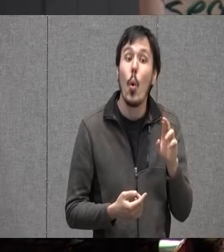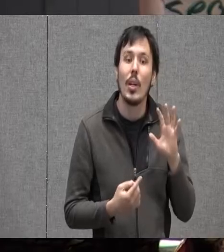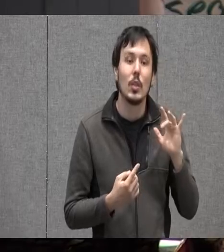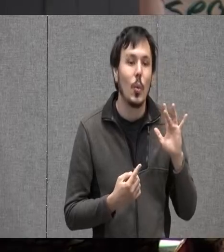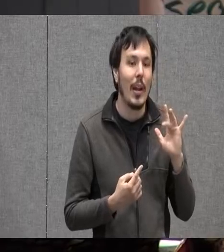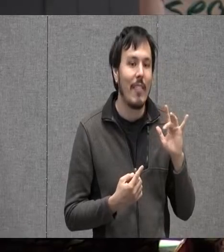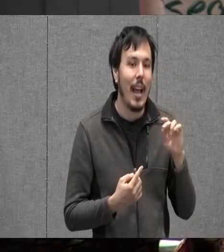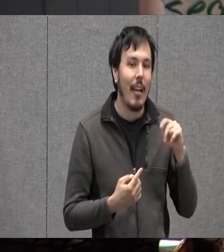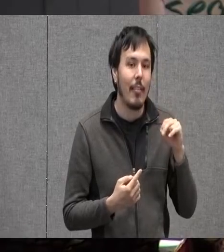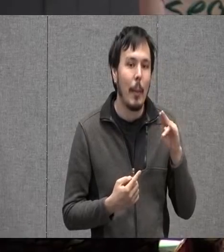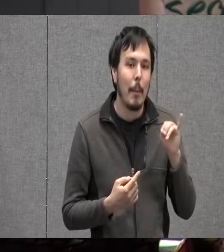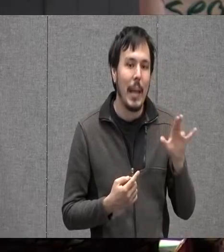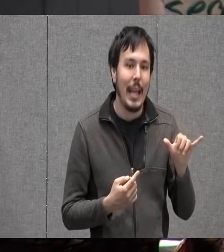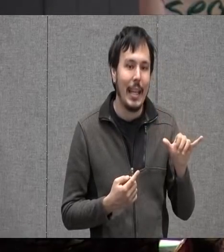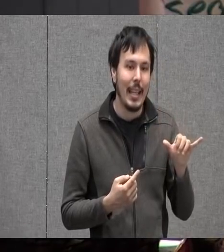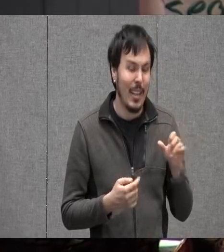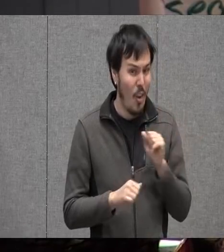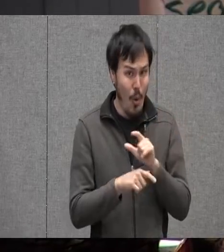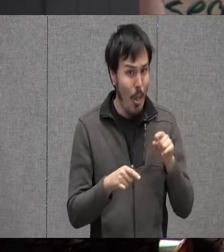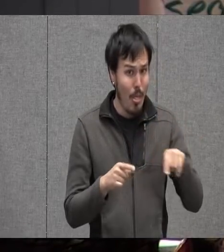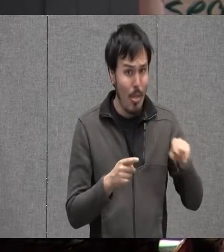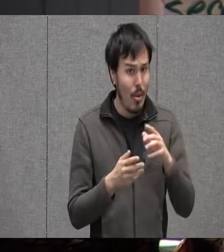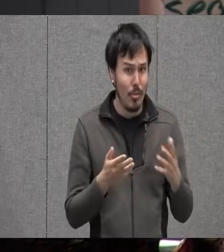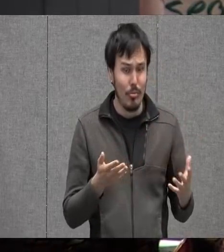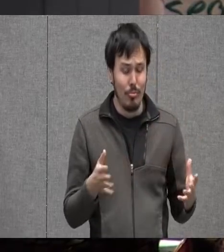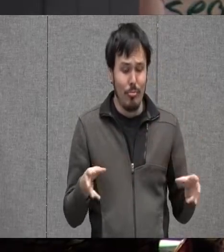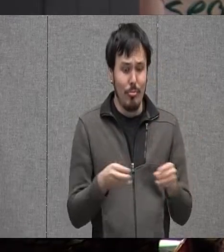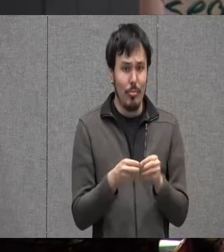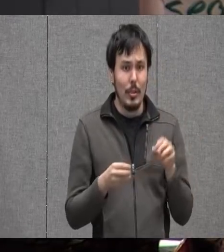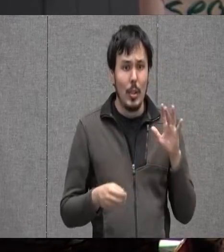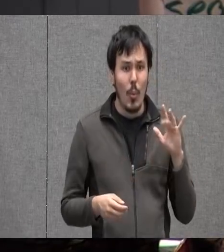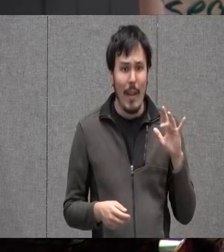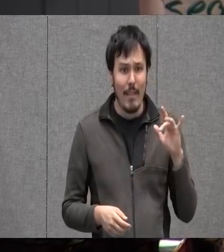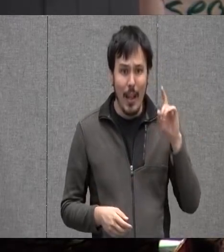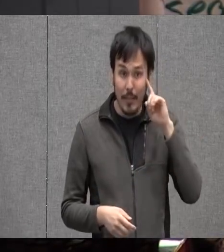All of those equal 25 cents, same as a quarter.